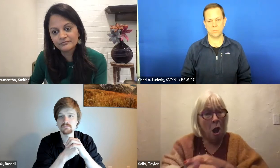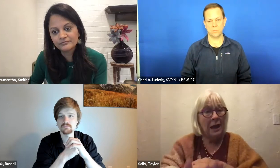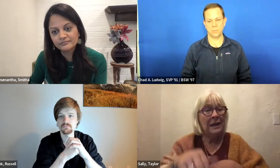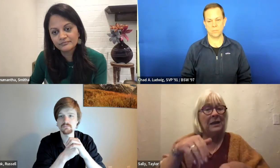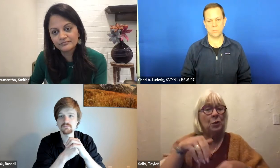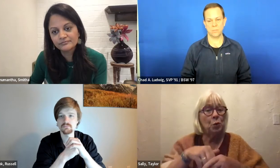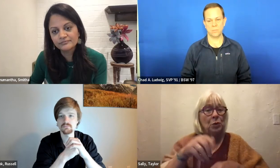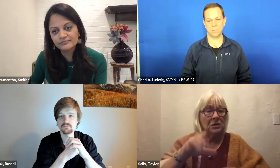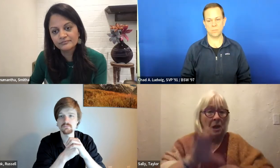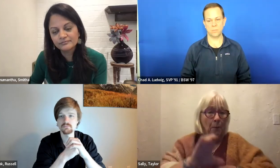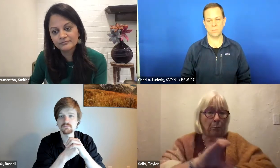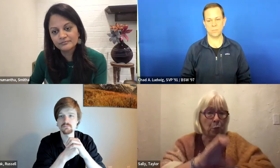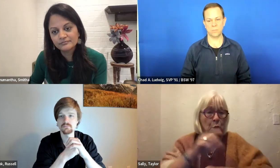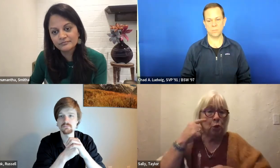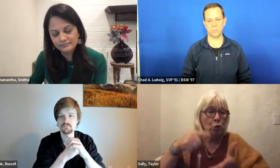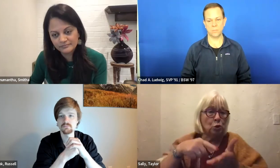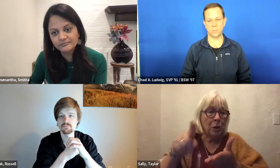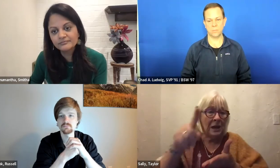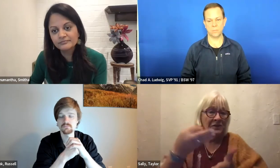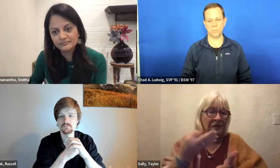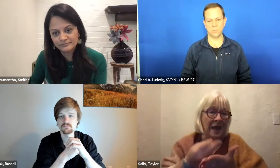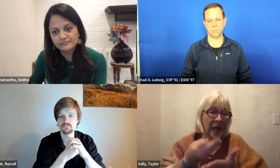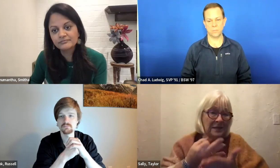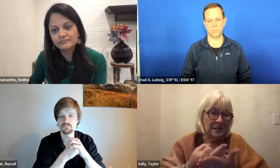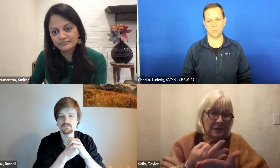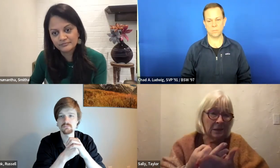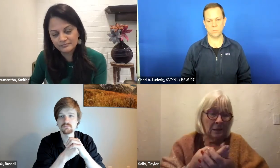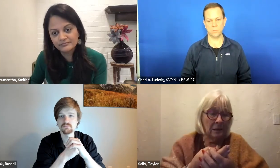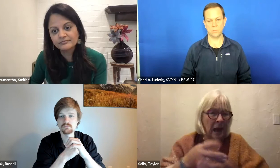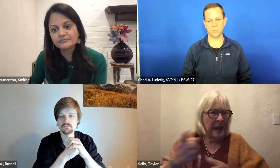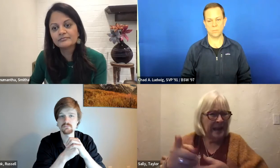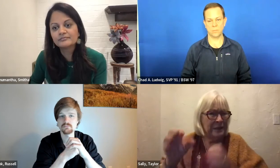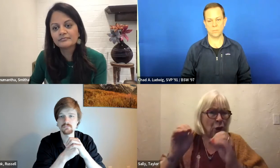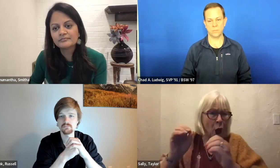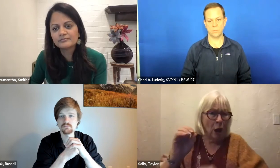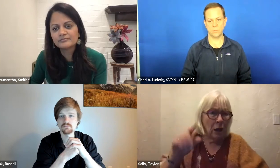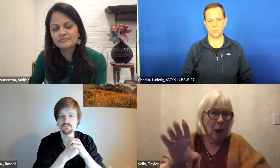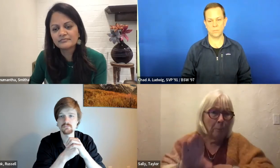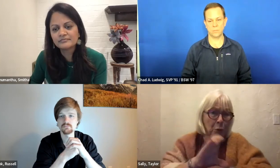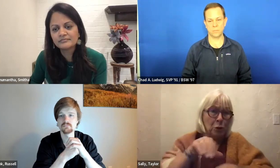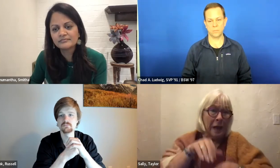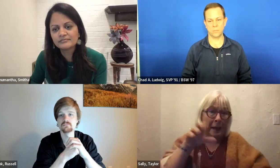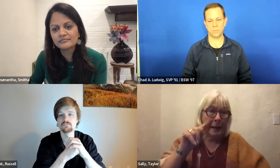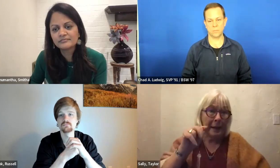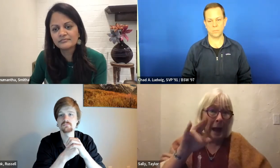I would say the first one that was one of the most difficult is that-- went into the computer to check our finances--